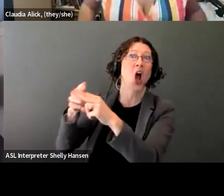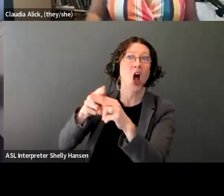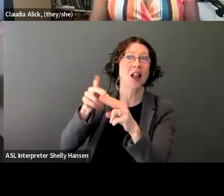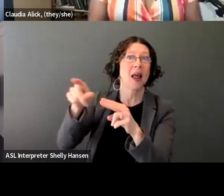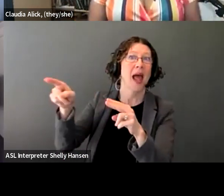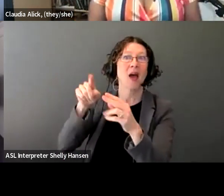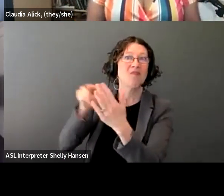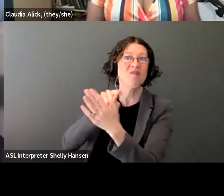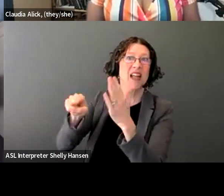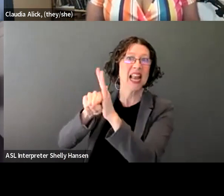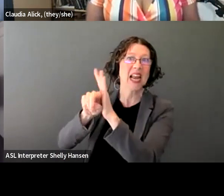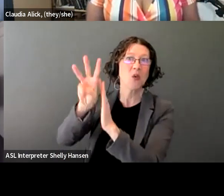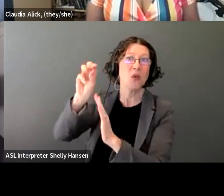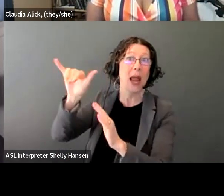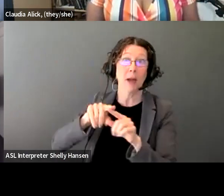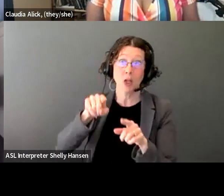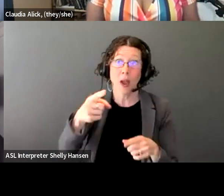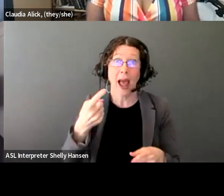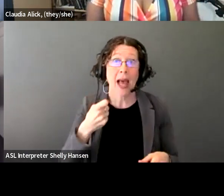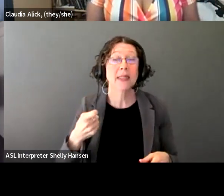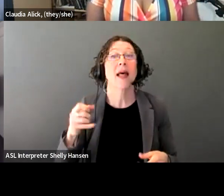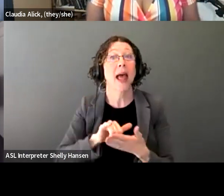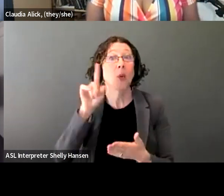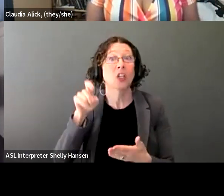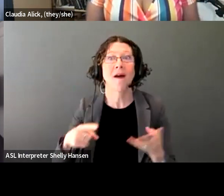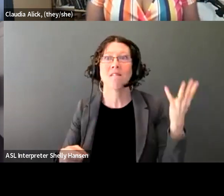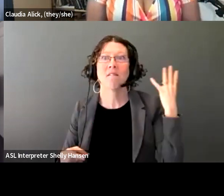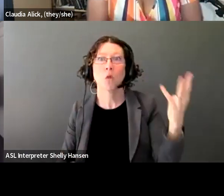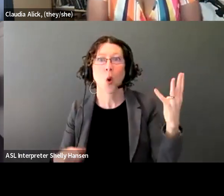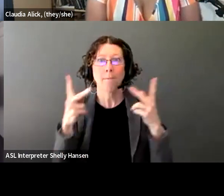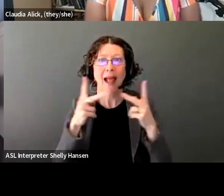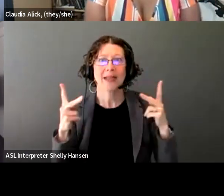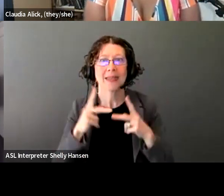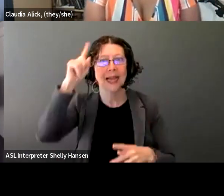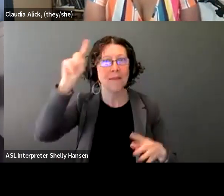You asked that question and four places came to mind in different ways that shocked me